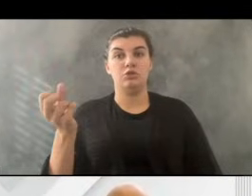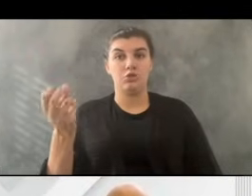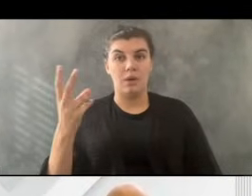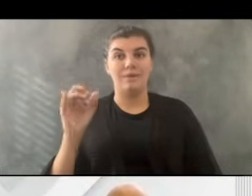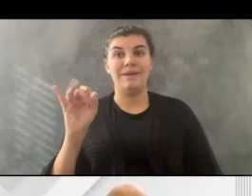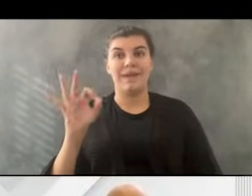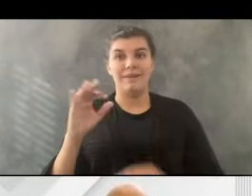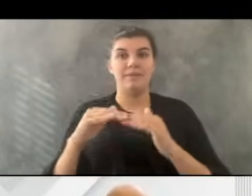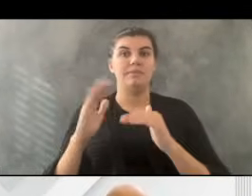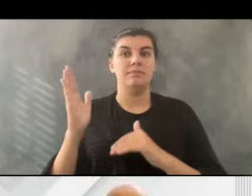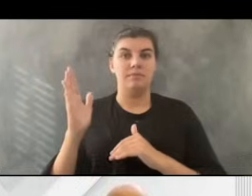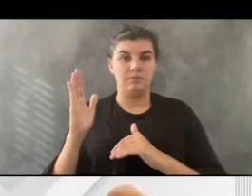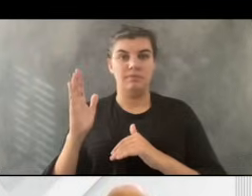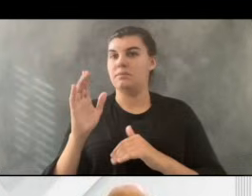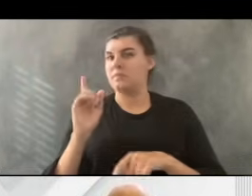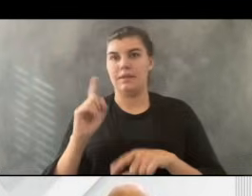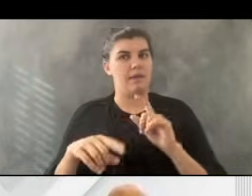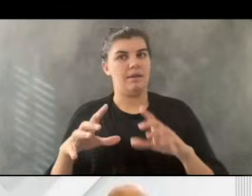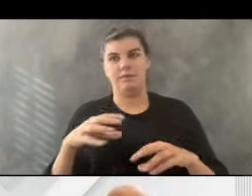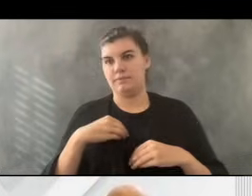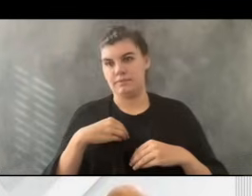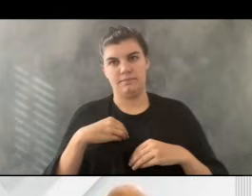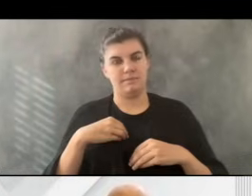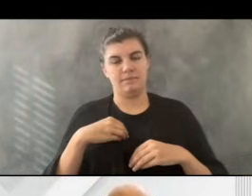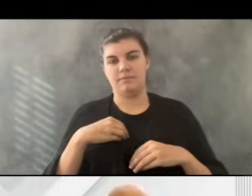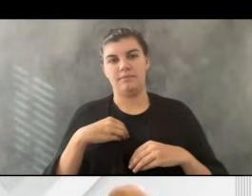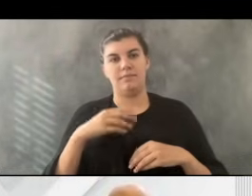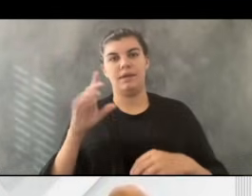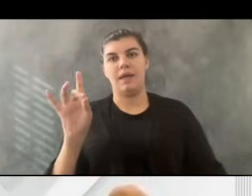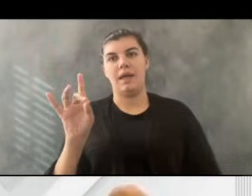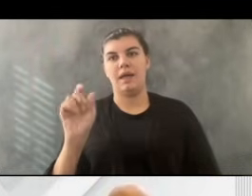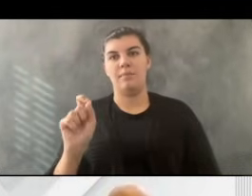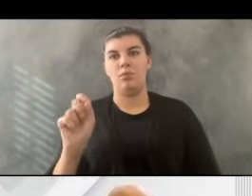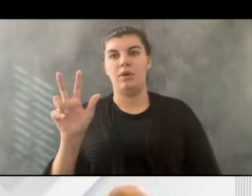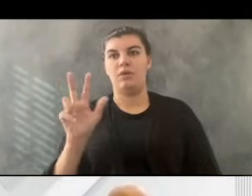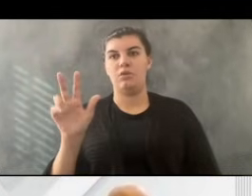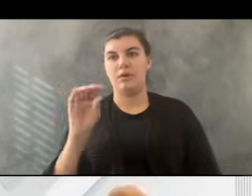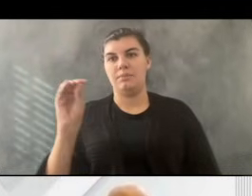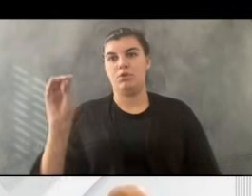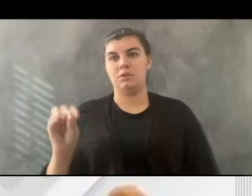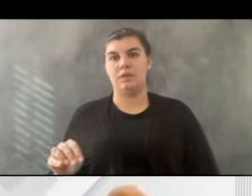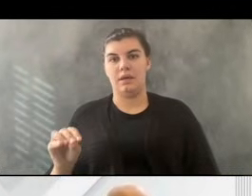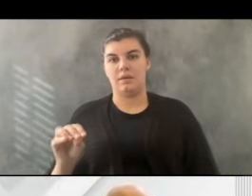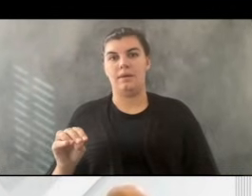1:12 it's not acceptable. That's 8.3 percent for those who prefer the percent option.